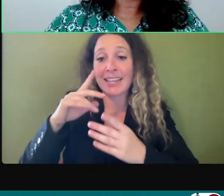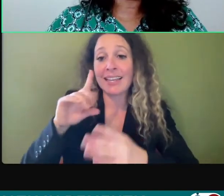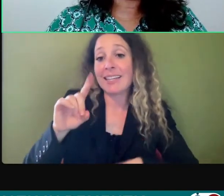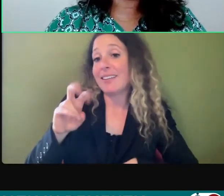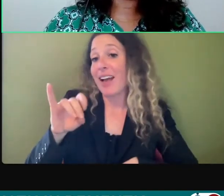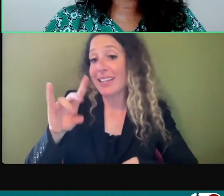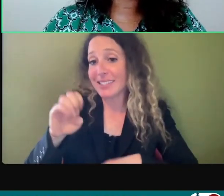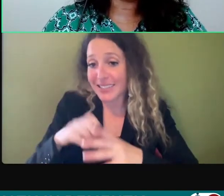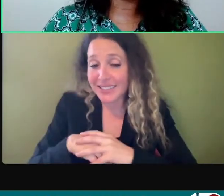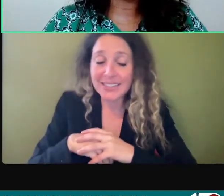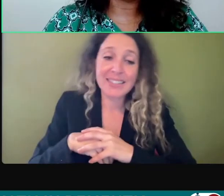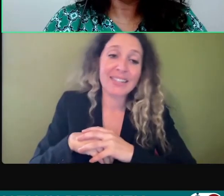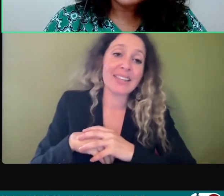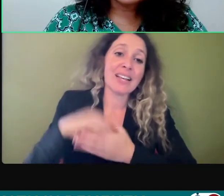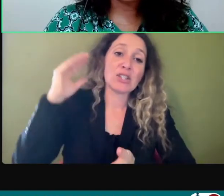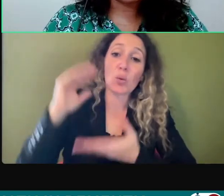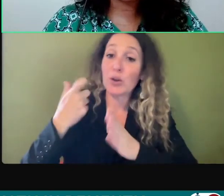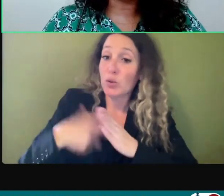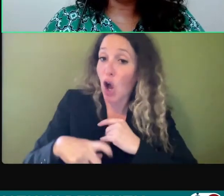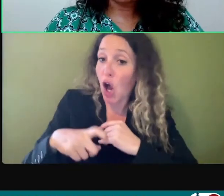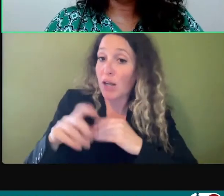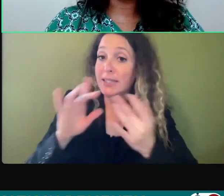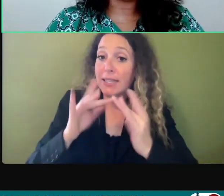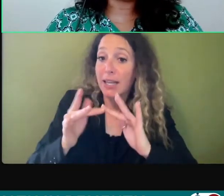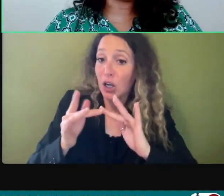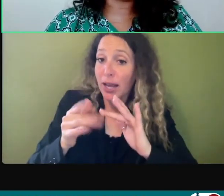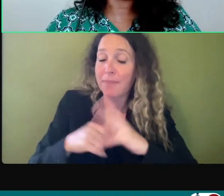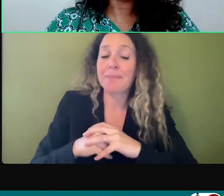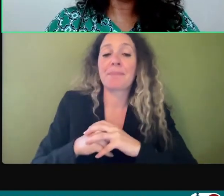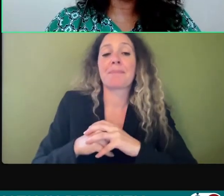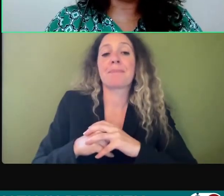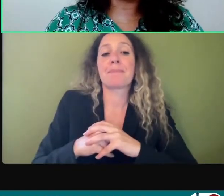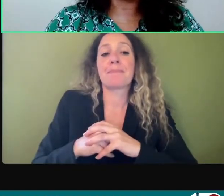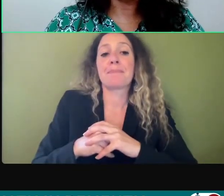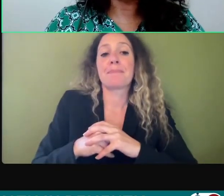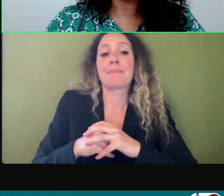So reduced cost internet and device programs, again, there's a few of these that exist out